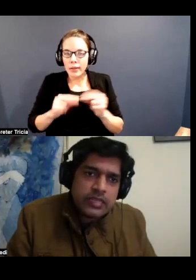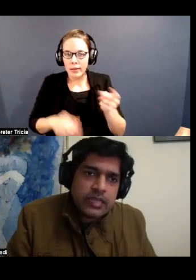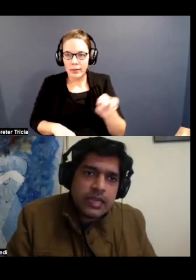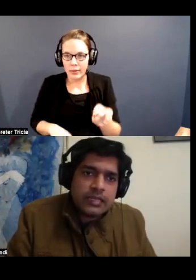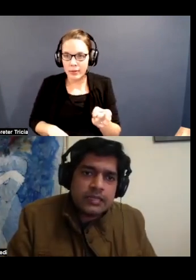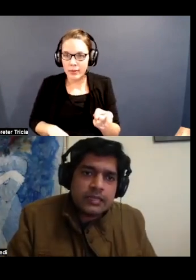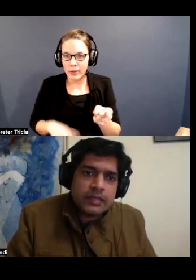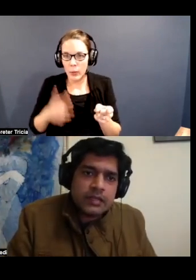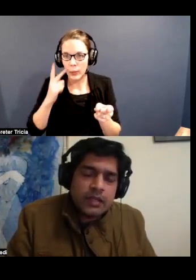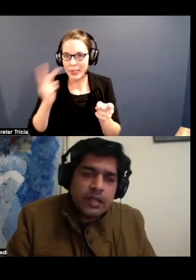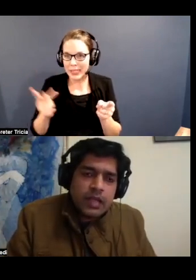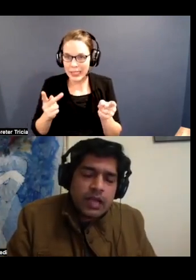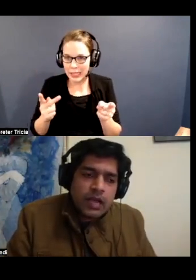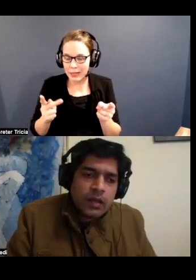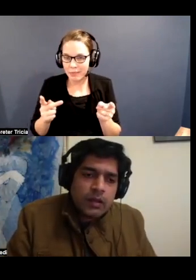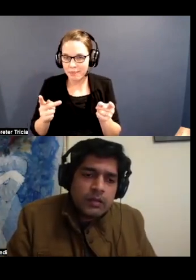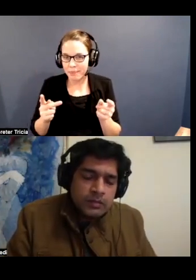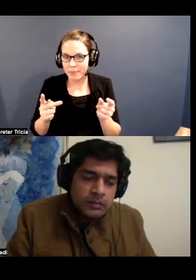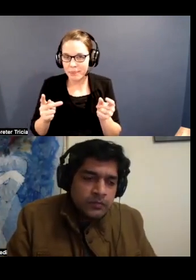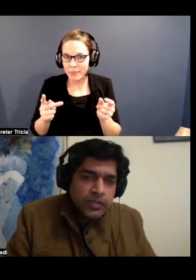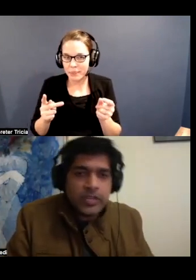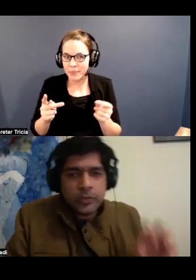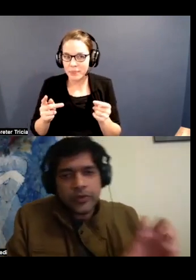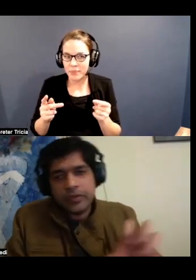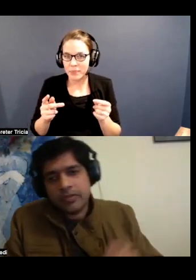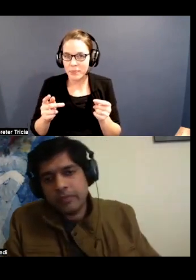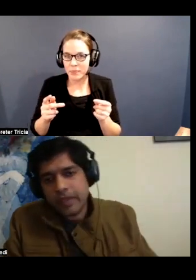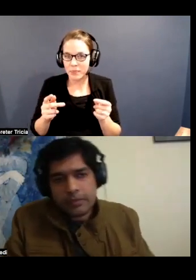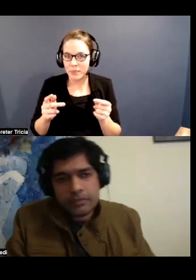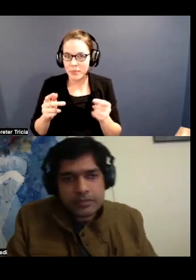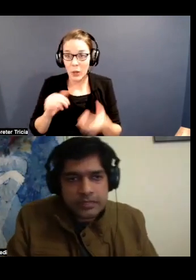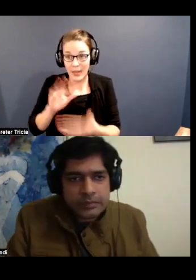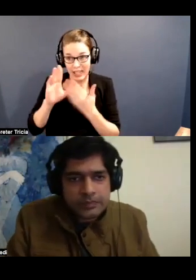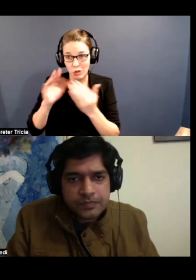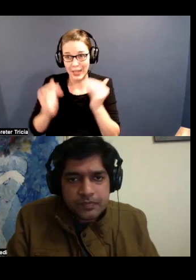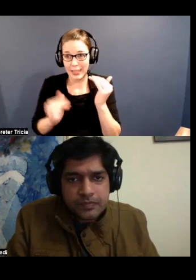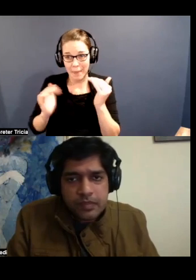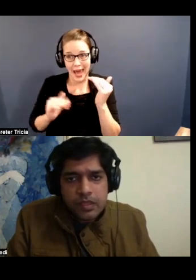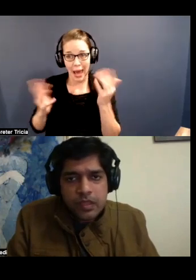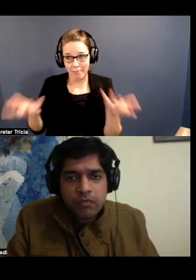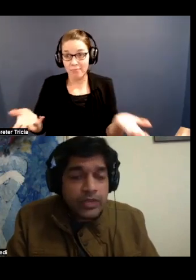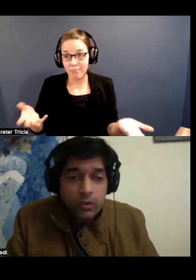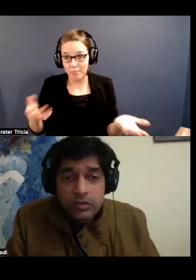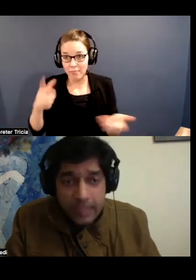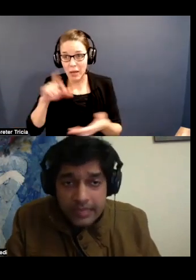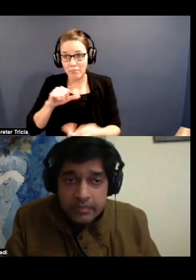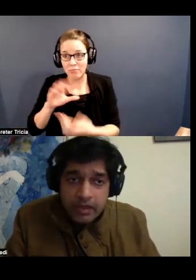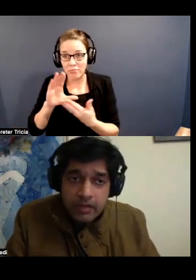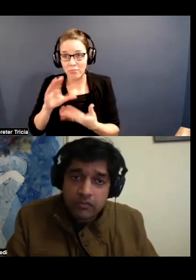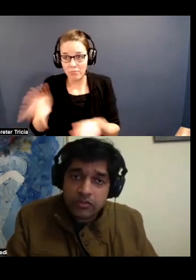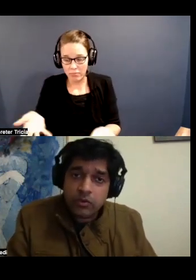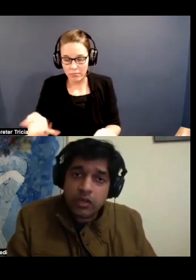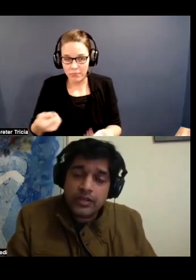that you need to address some gaps. We know things about housing quality